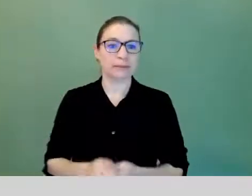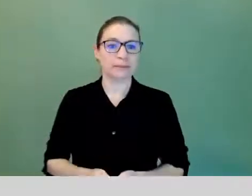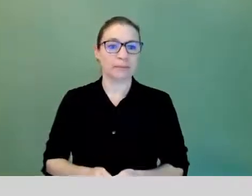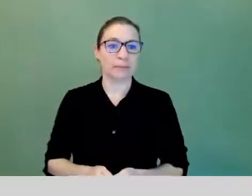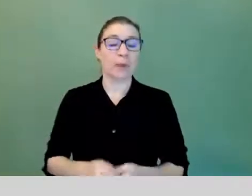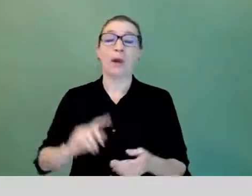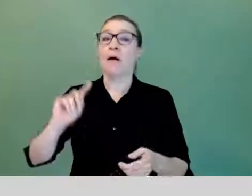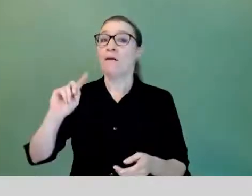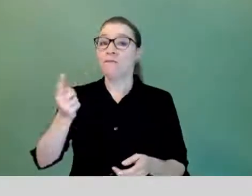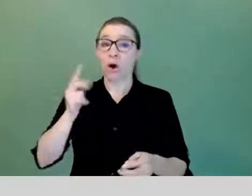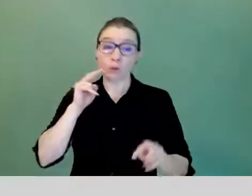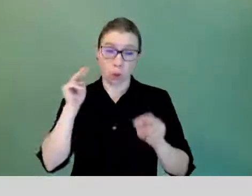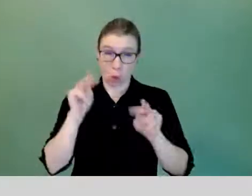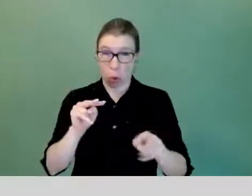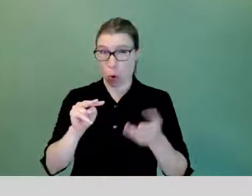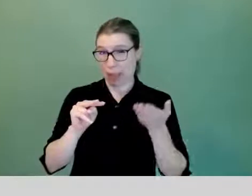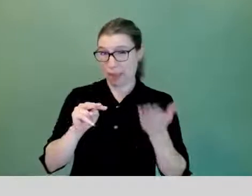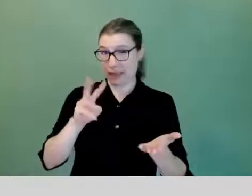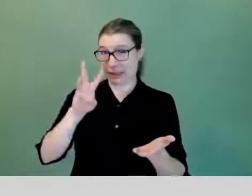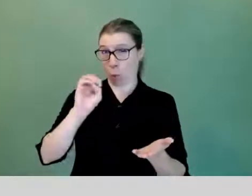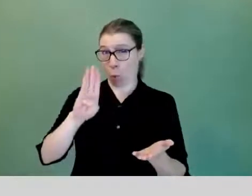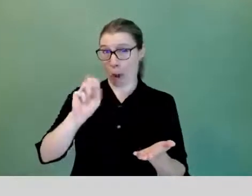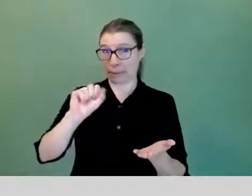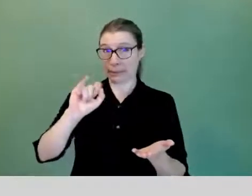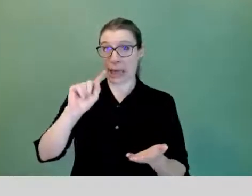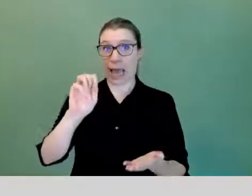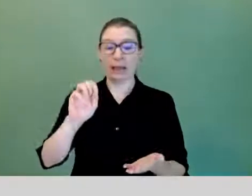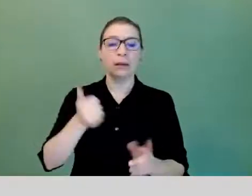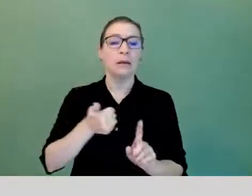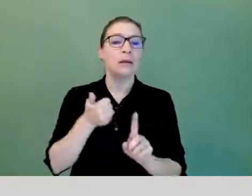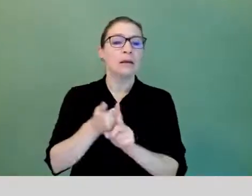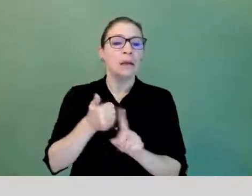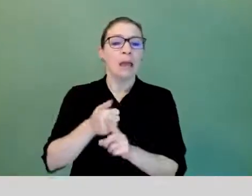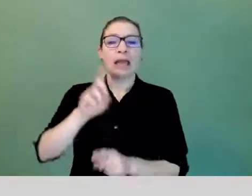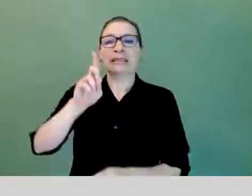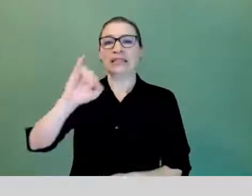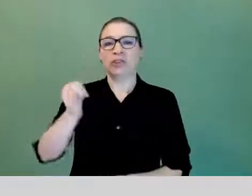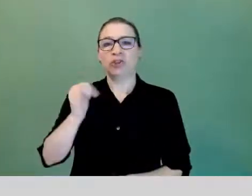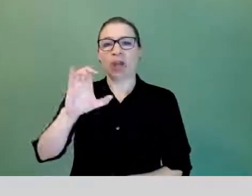Let us first look at this website. It is a djcheckup.com